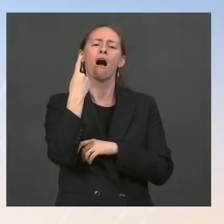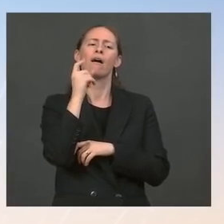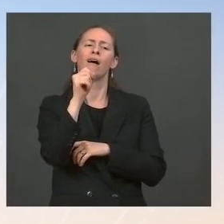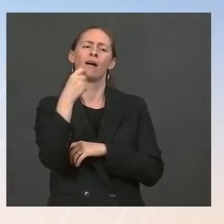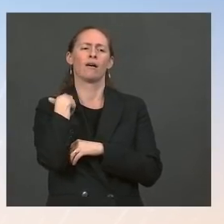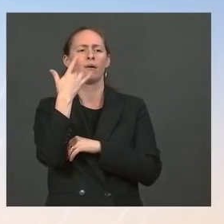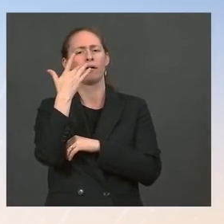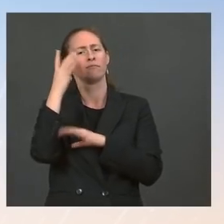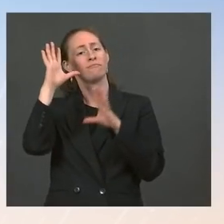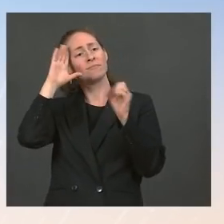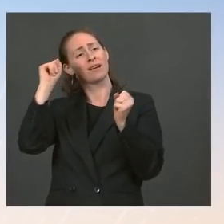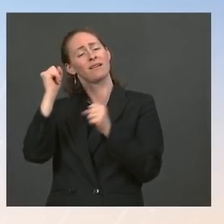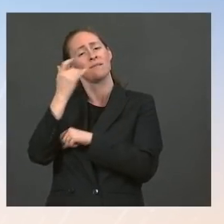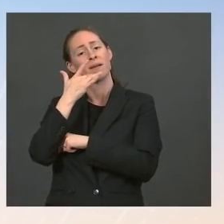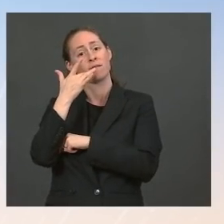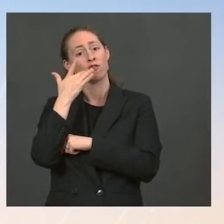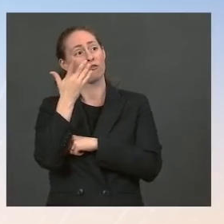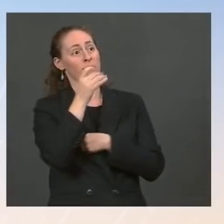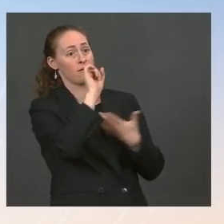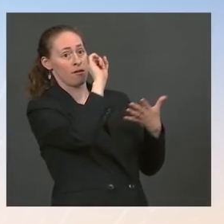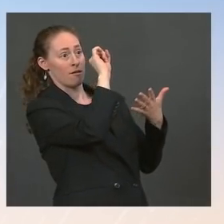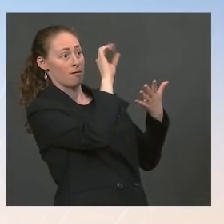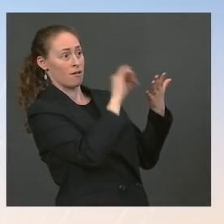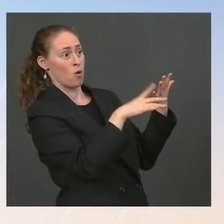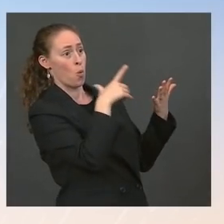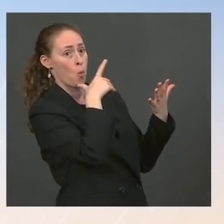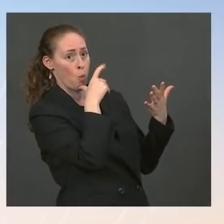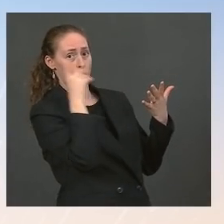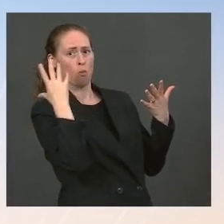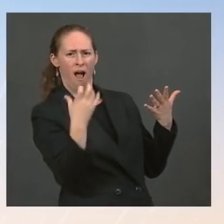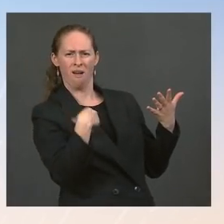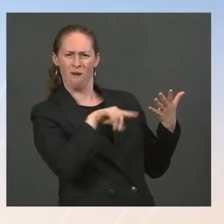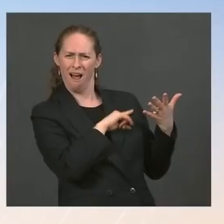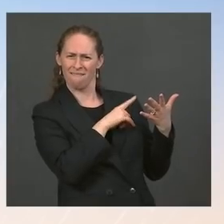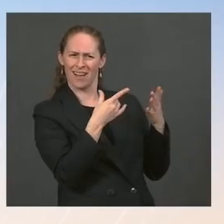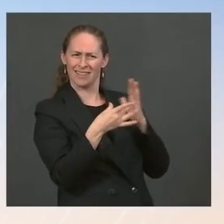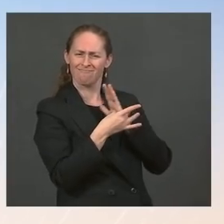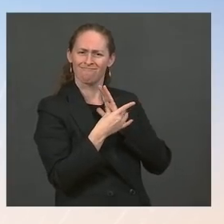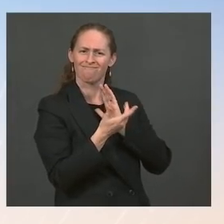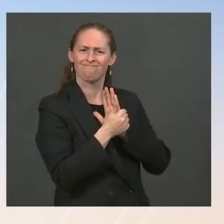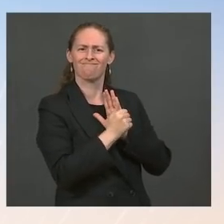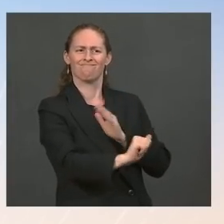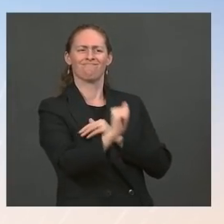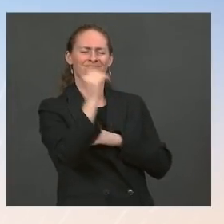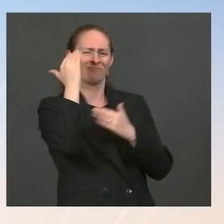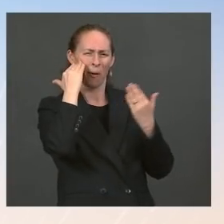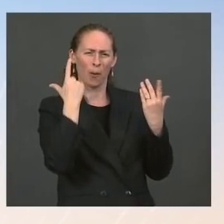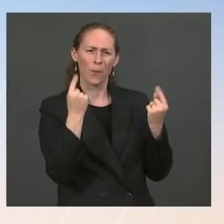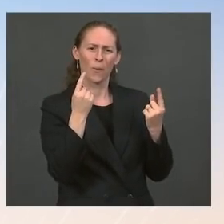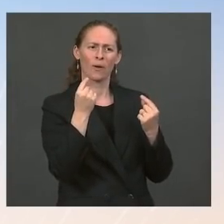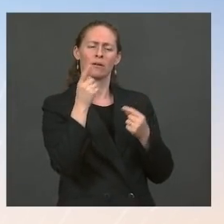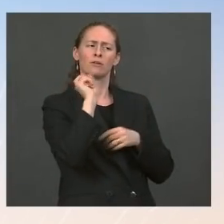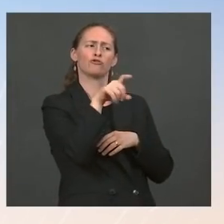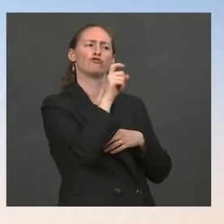qualified individuals who have unquestionable credentials -- serving in these roles. That is the preference.